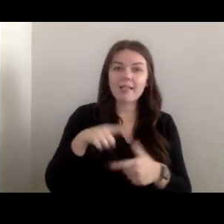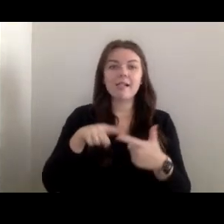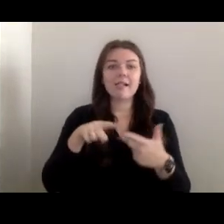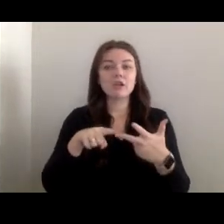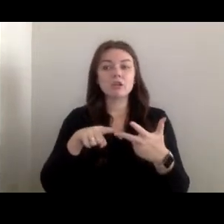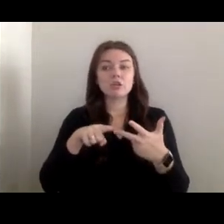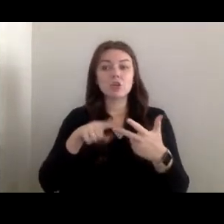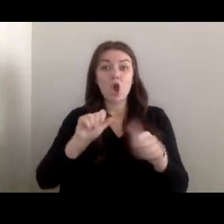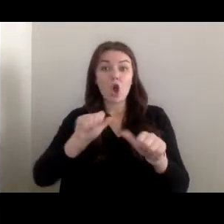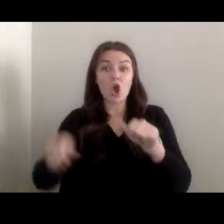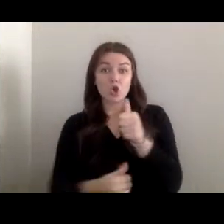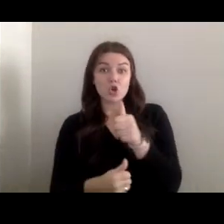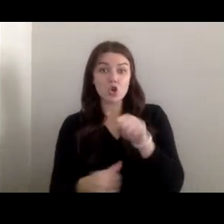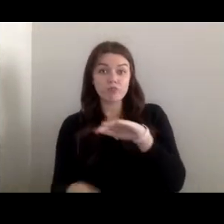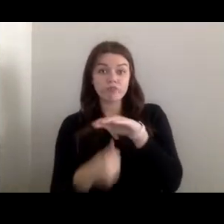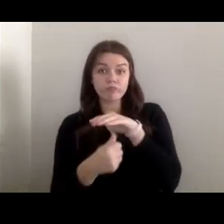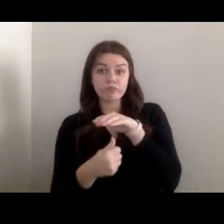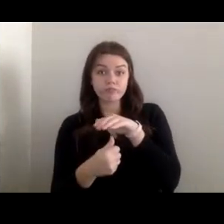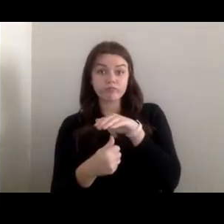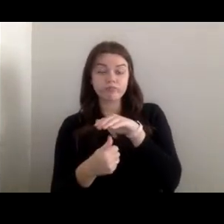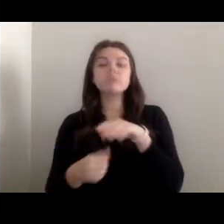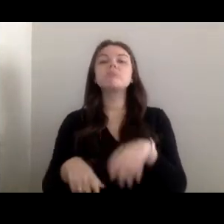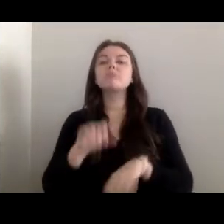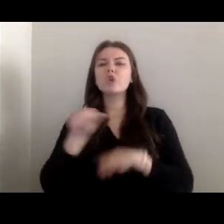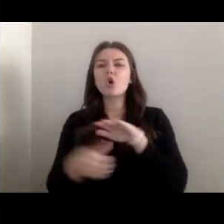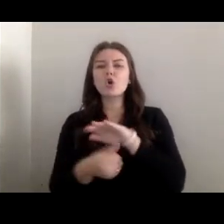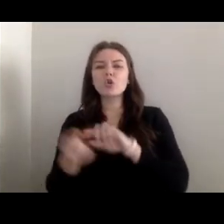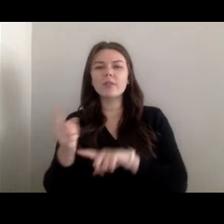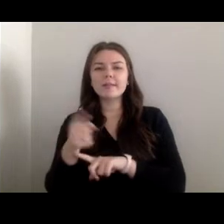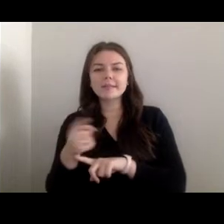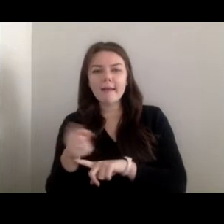Alice and Paul saying under the tail flap. Theresa saying on her belly.